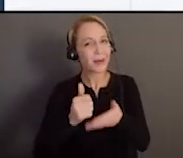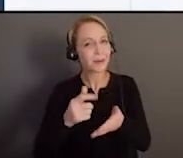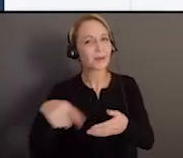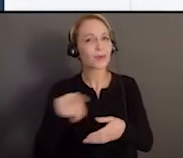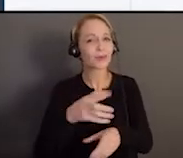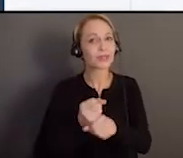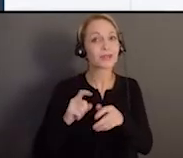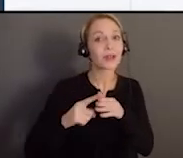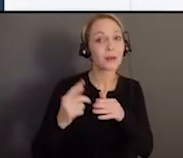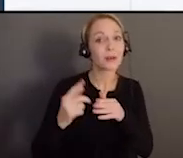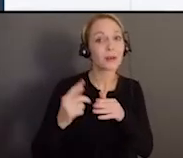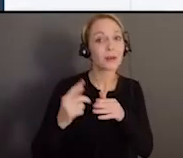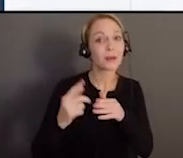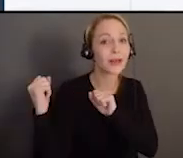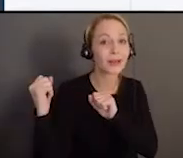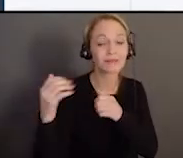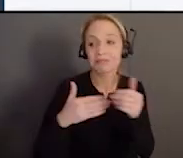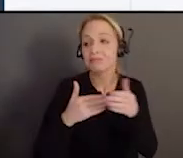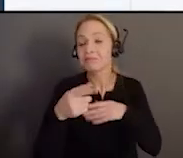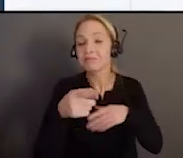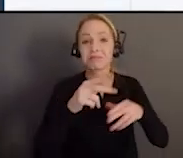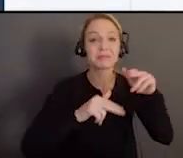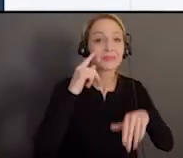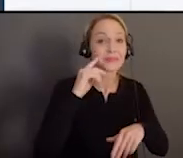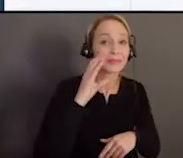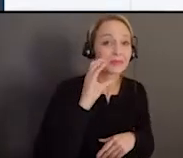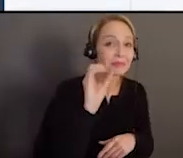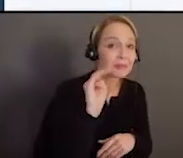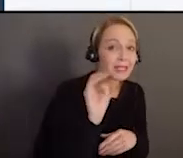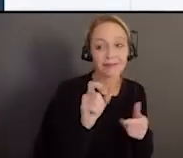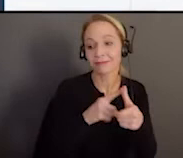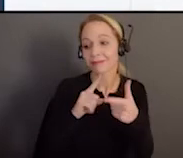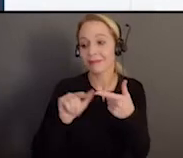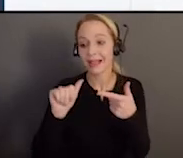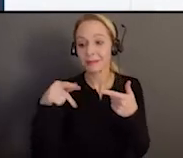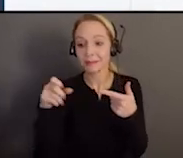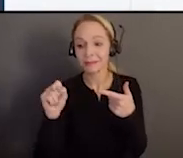WHETHER BUILDING FOR THE CMS, APPS OR BOTH.